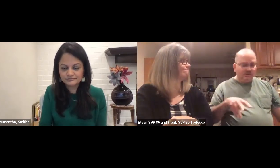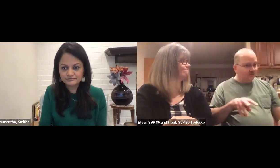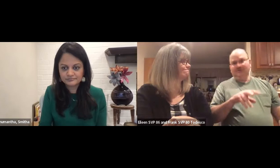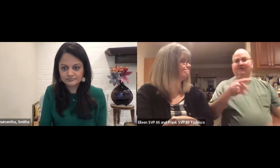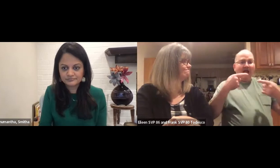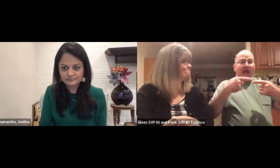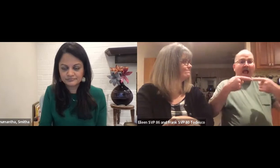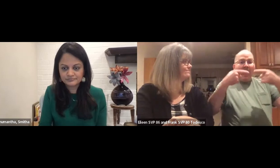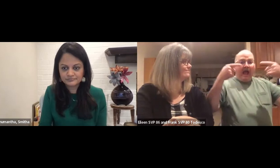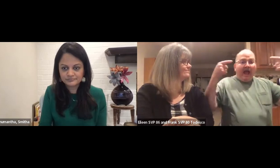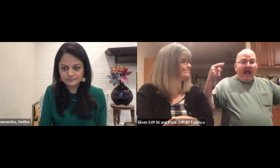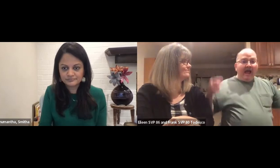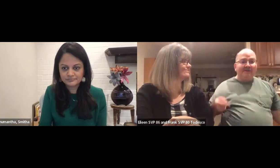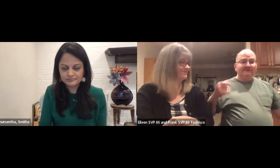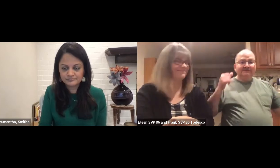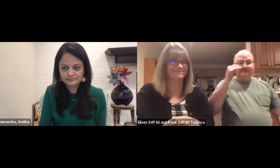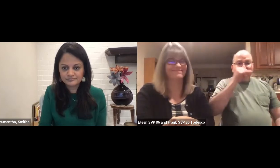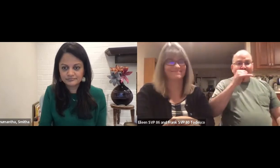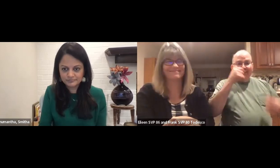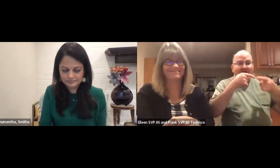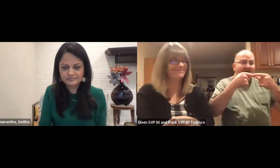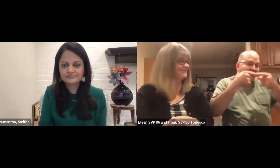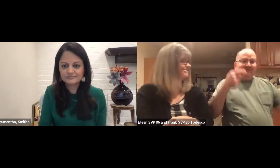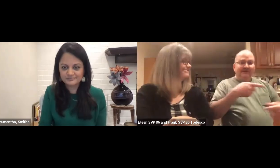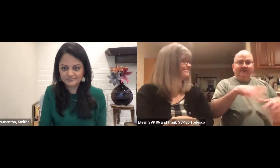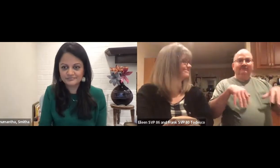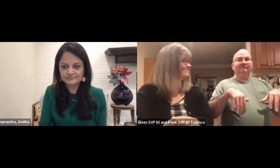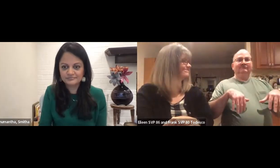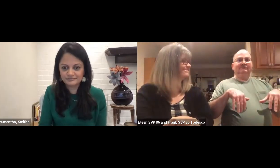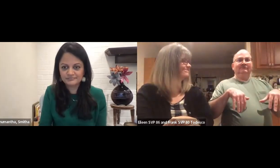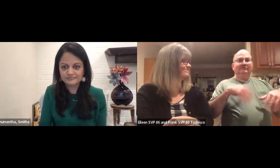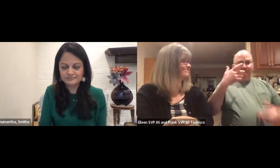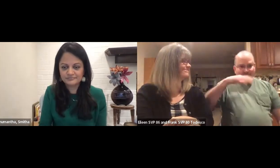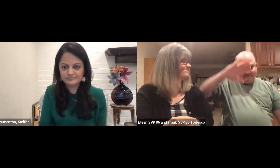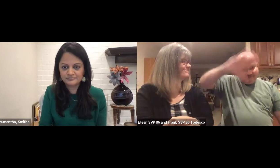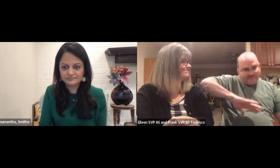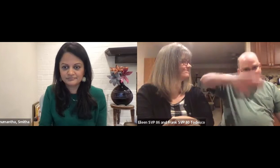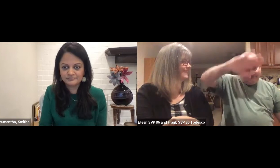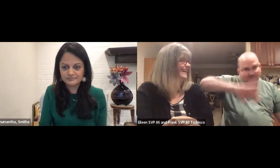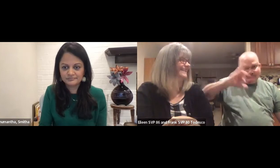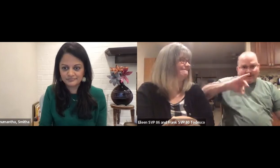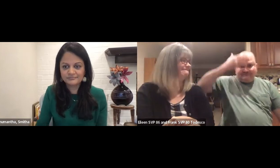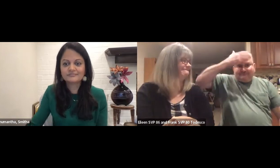Oh, this poor girl was so overwhelmed, and it was a complete opposite. She, you know, wasn't as eager.